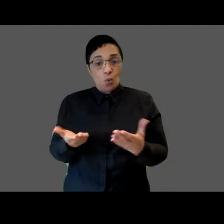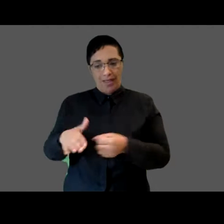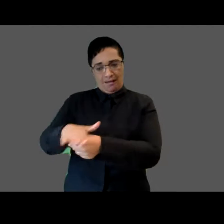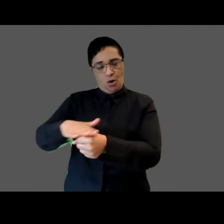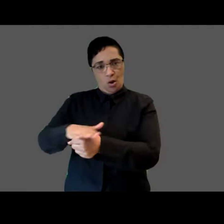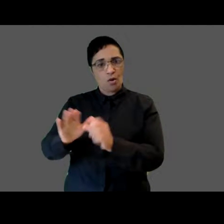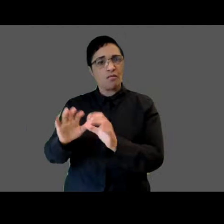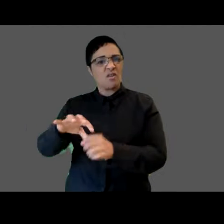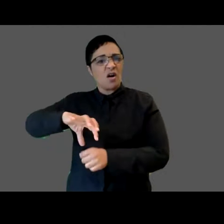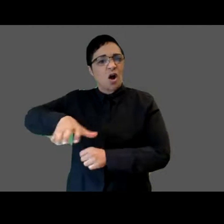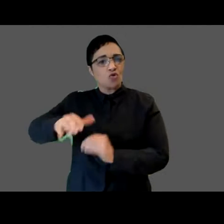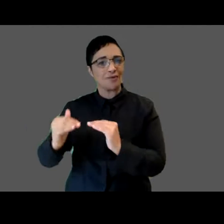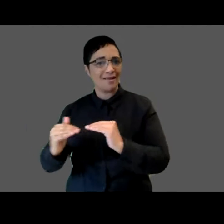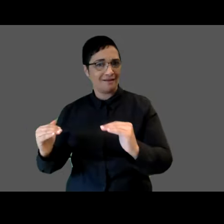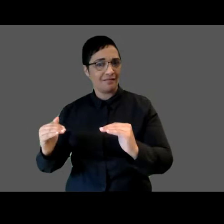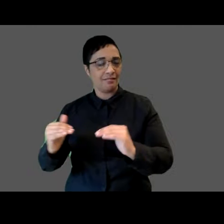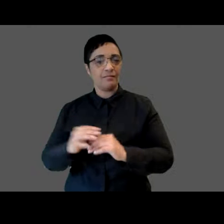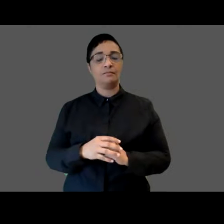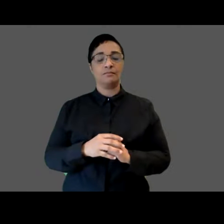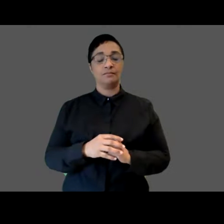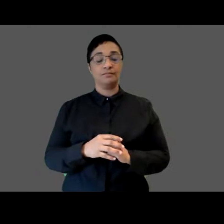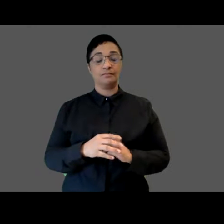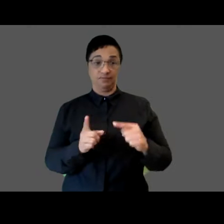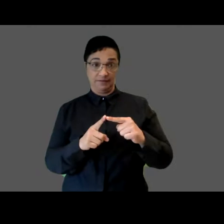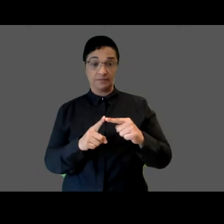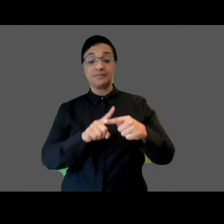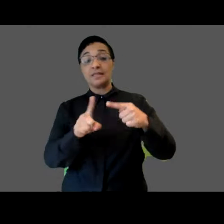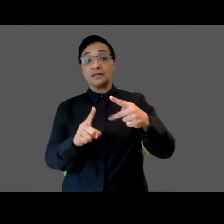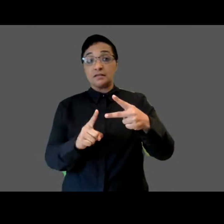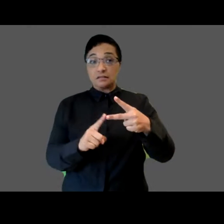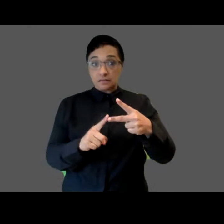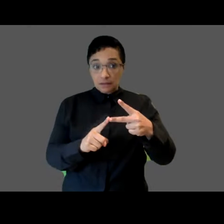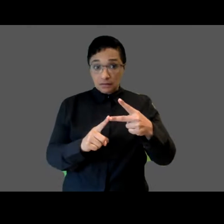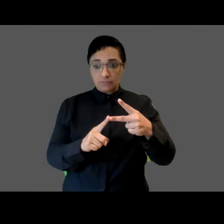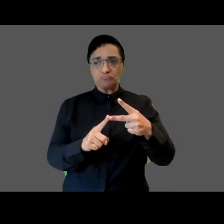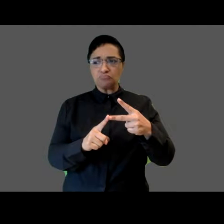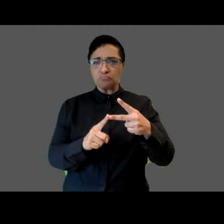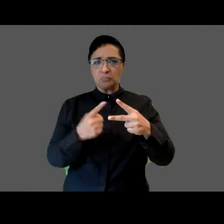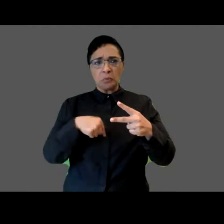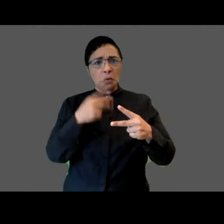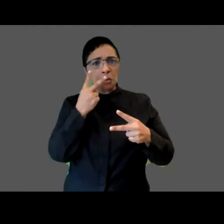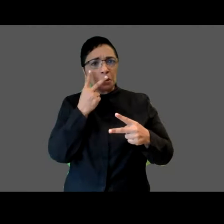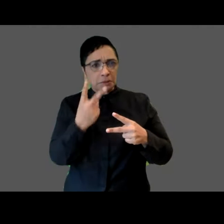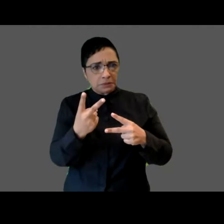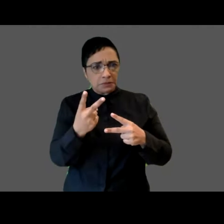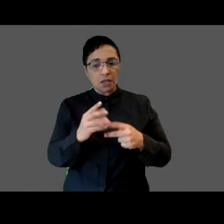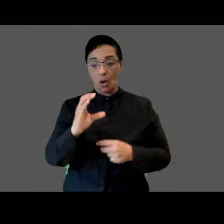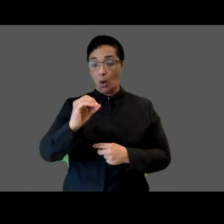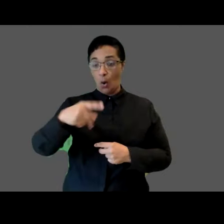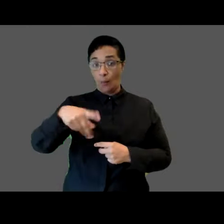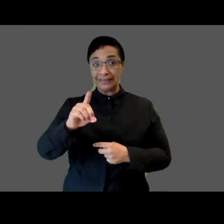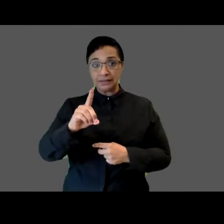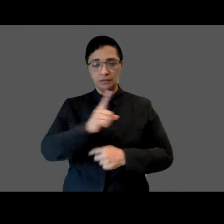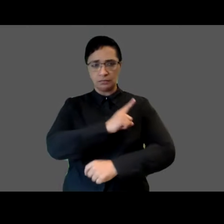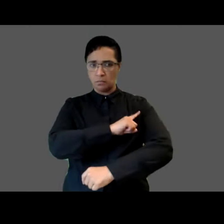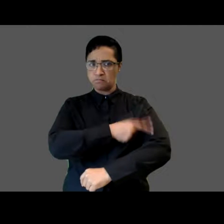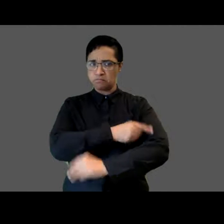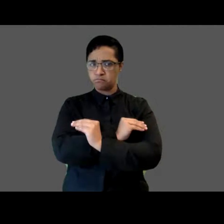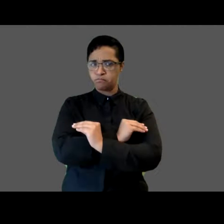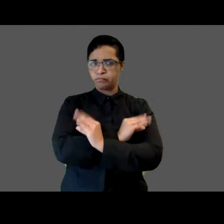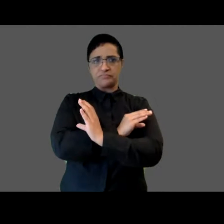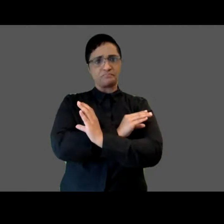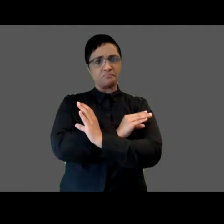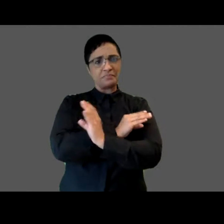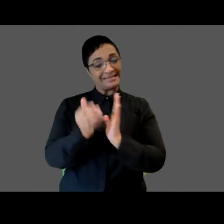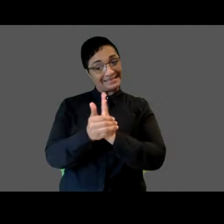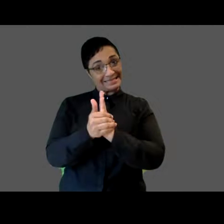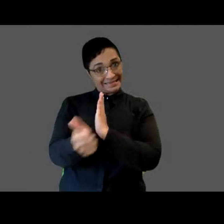Number two, we clearly see that OPDs are better equipped and more skilled to collect data.